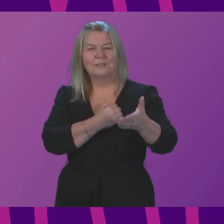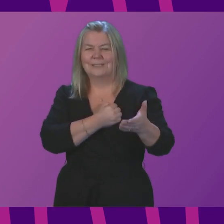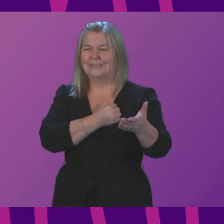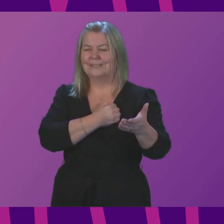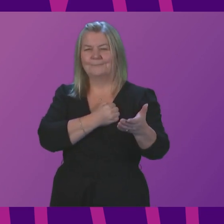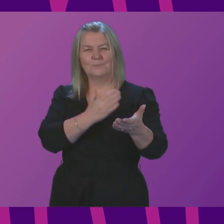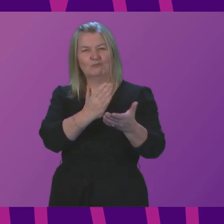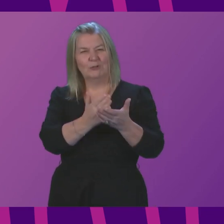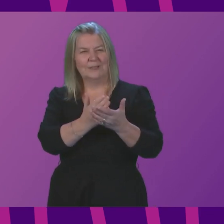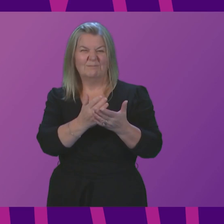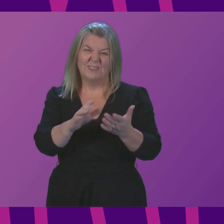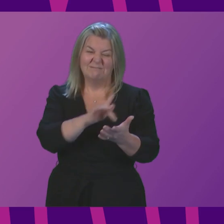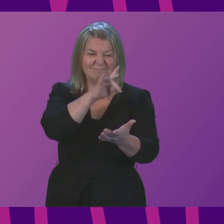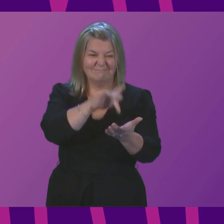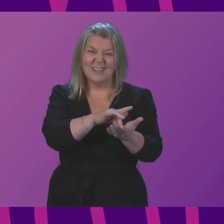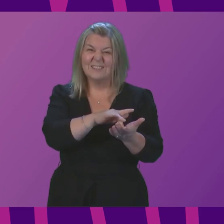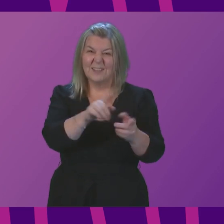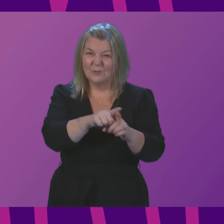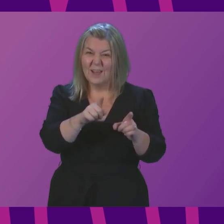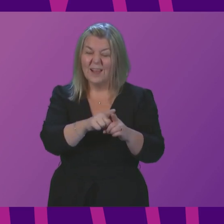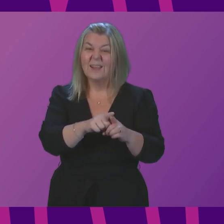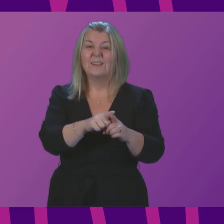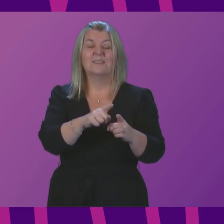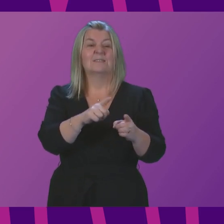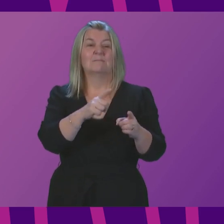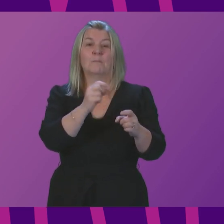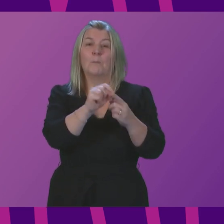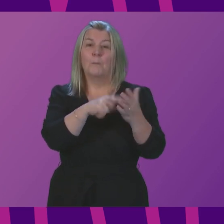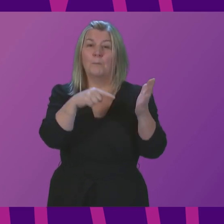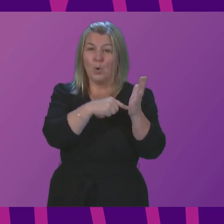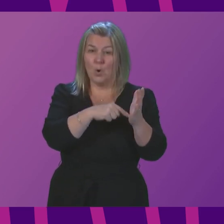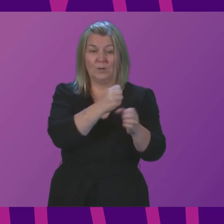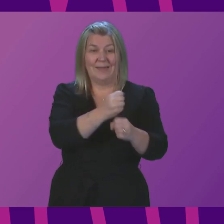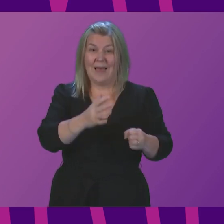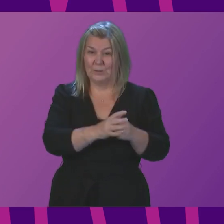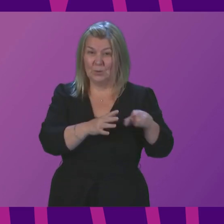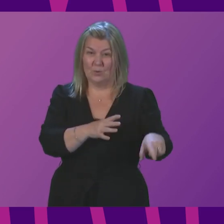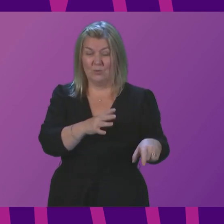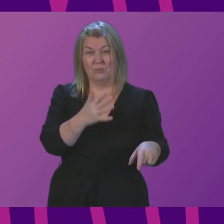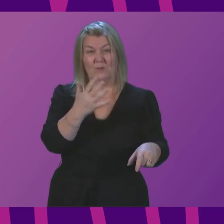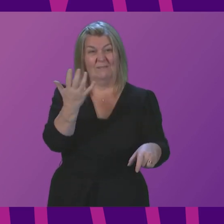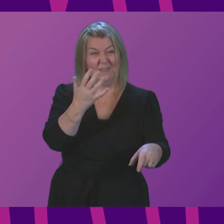centres. The town of Port Glasgow, in my region, has no post office, which is remarkable in a town of almost 15,000 people.